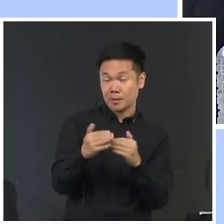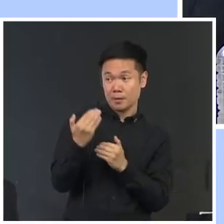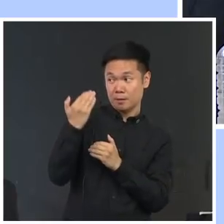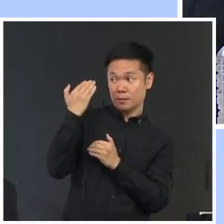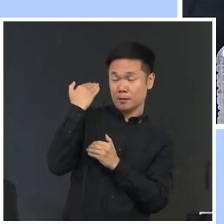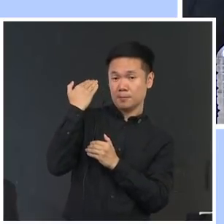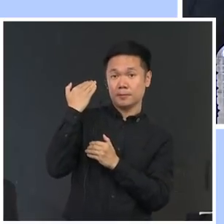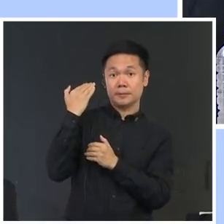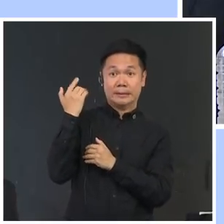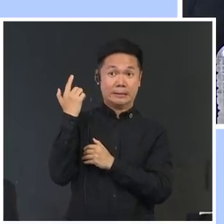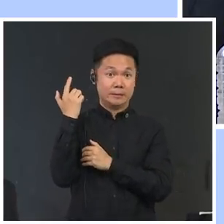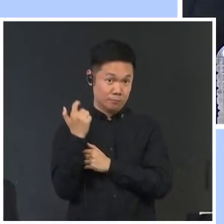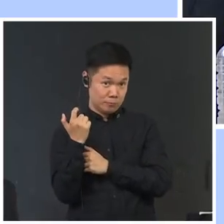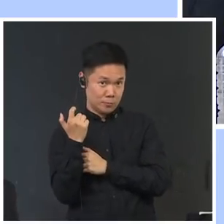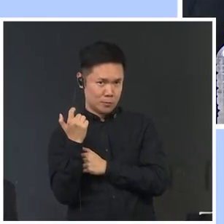language legislation was adopted and